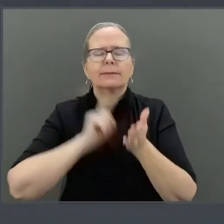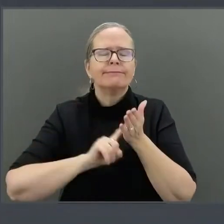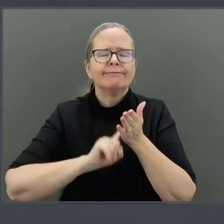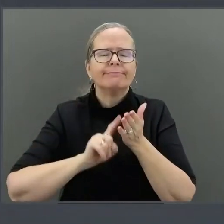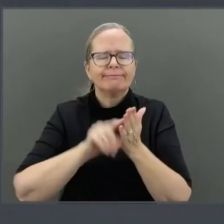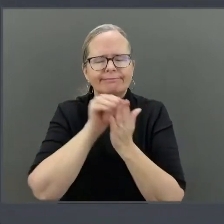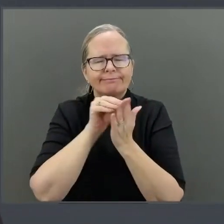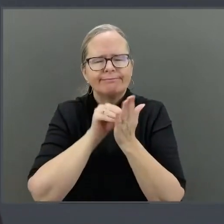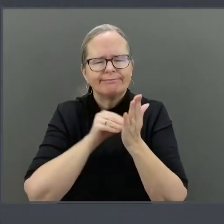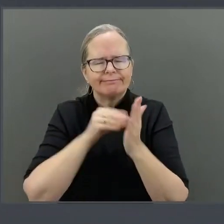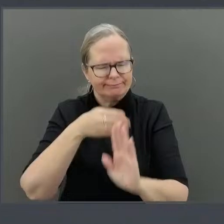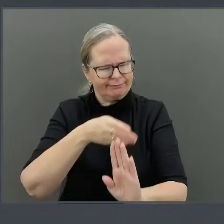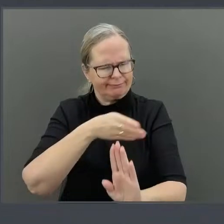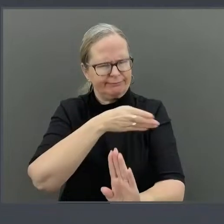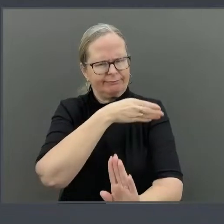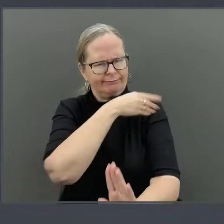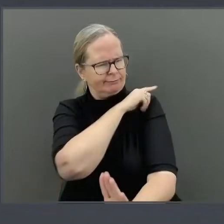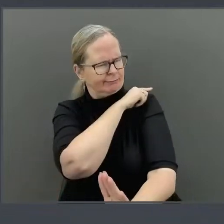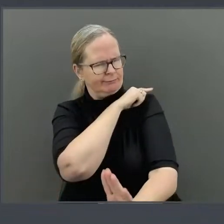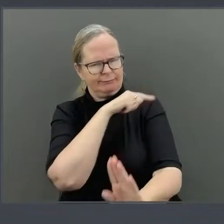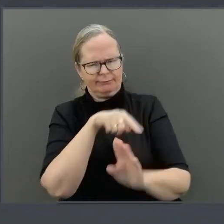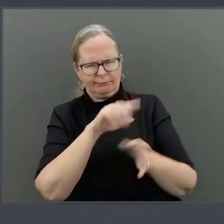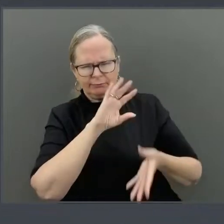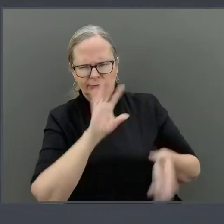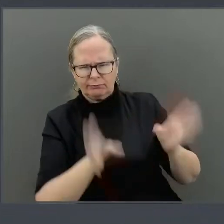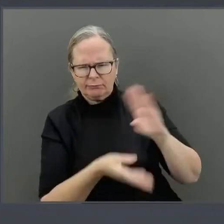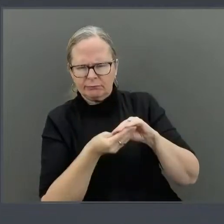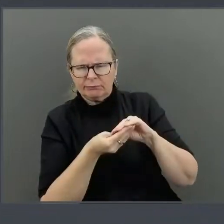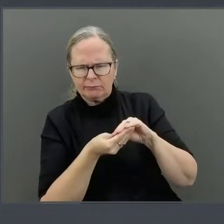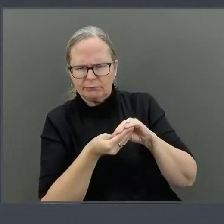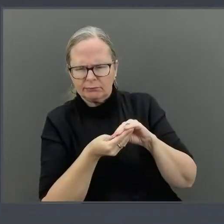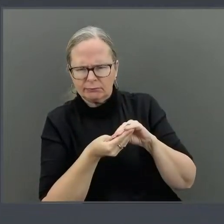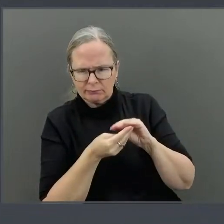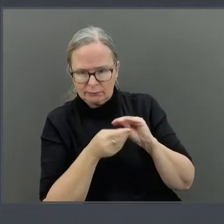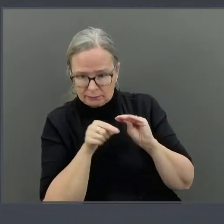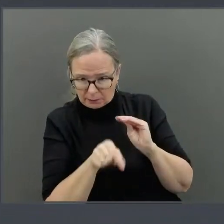uh looking at the 98% of the pipe that we have across the network we have over 5,000